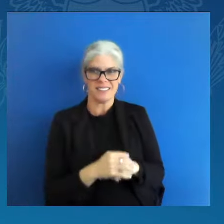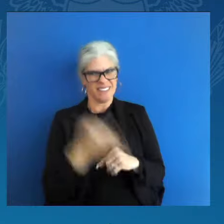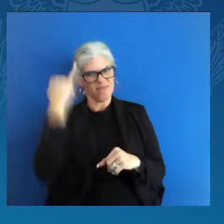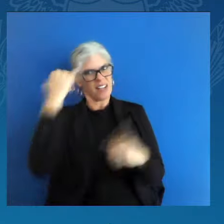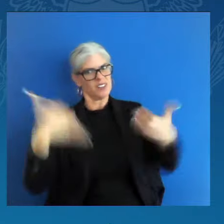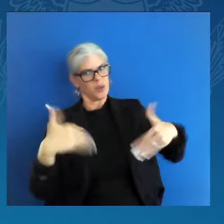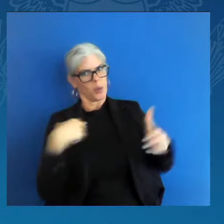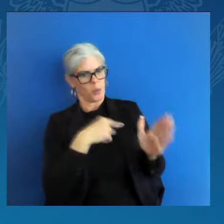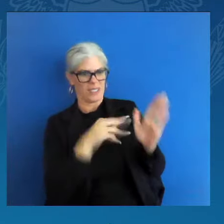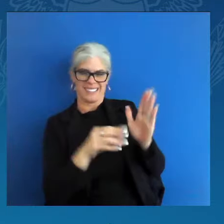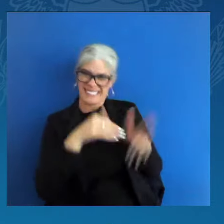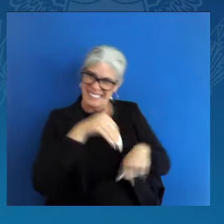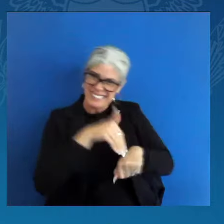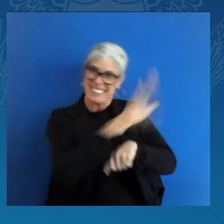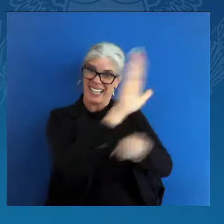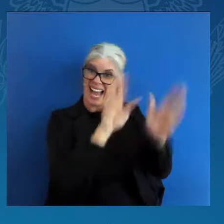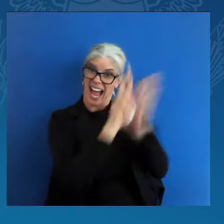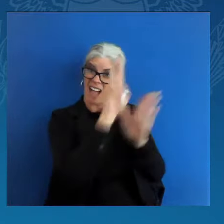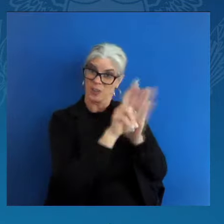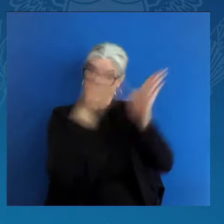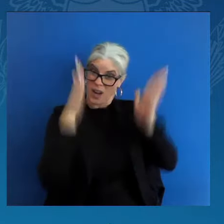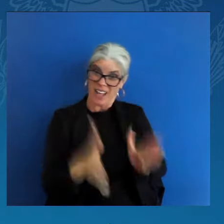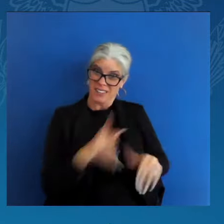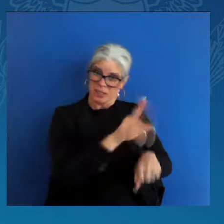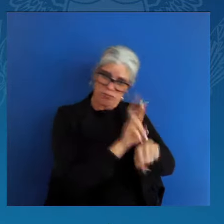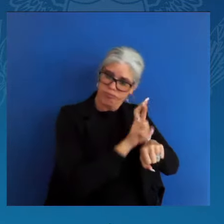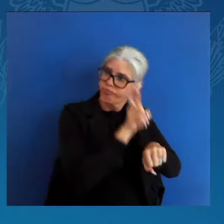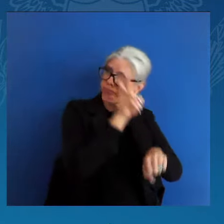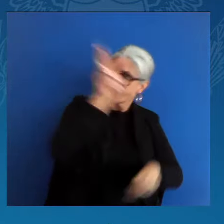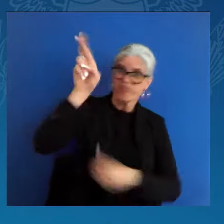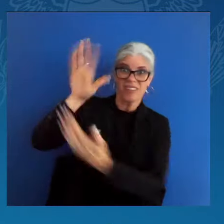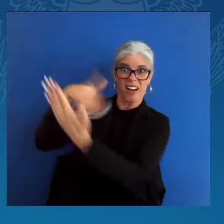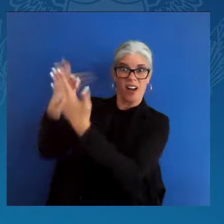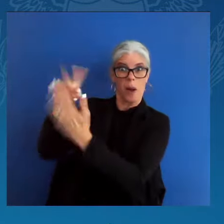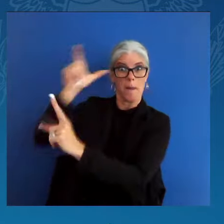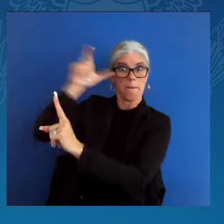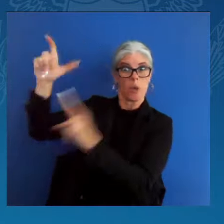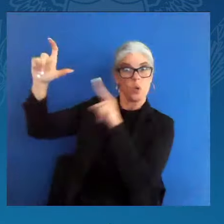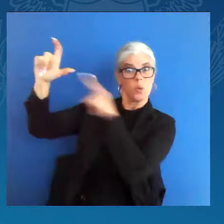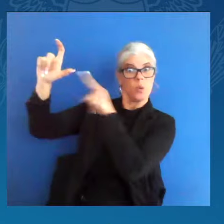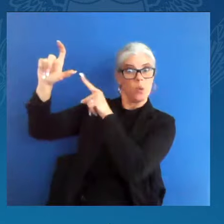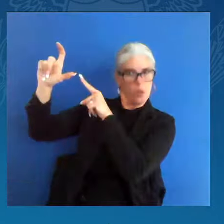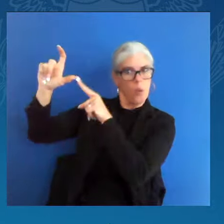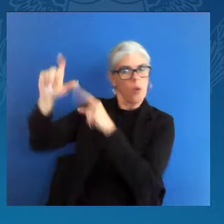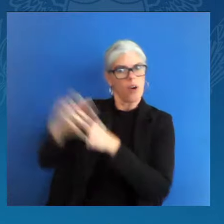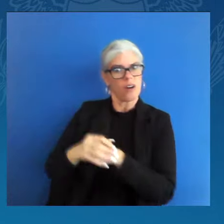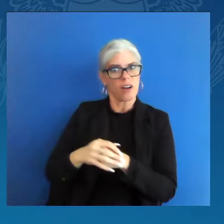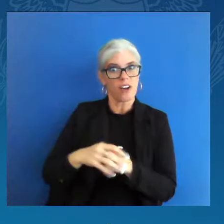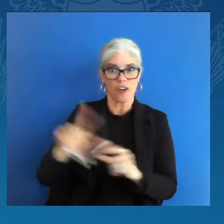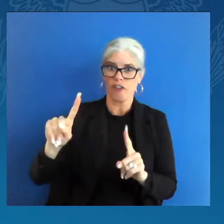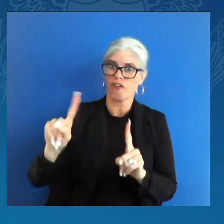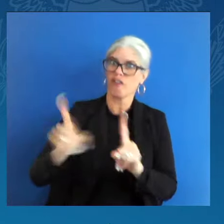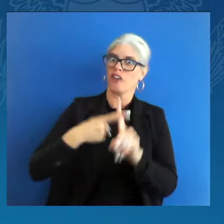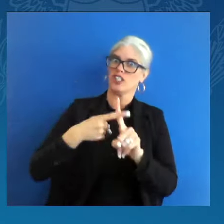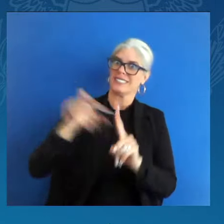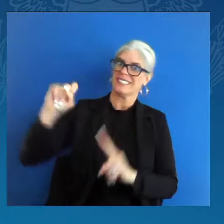and the first station in lunar orbit -- all of this in collaboration with our allies and partners.